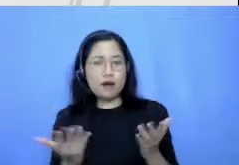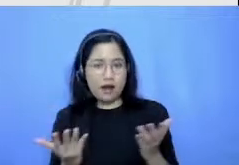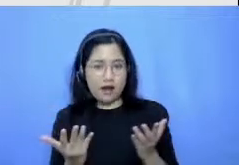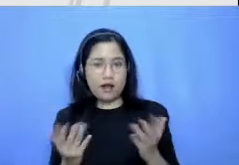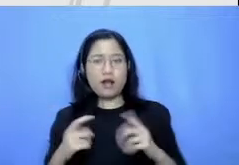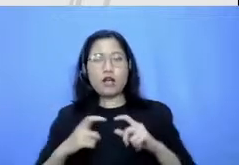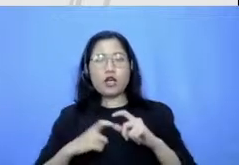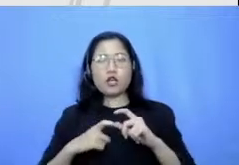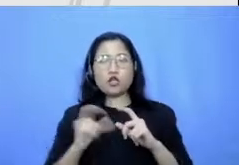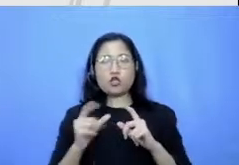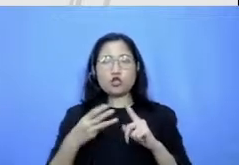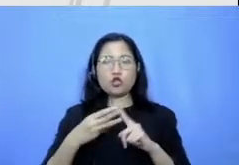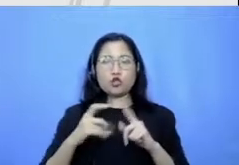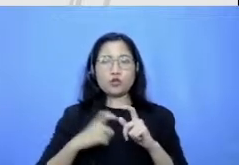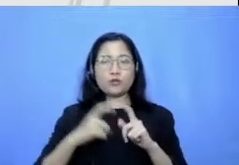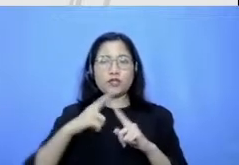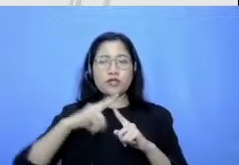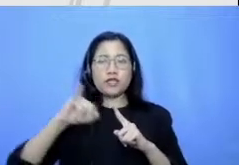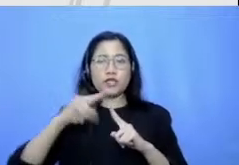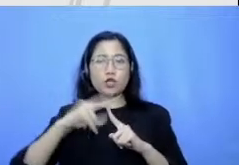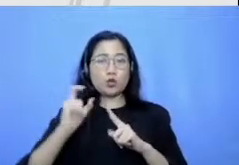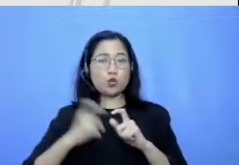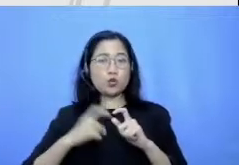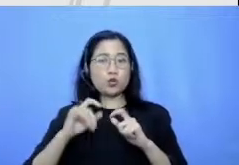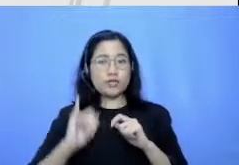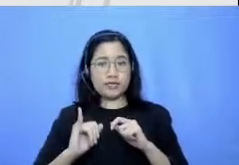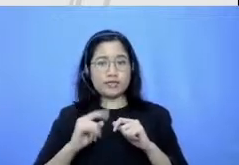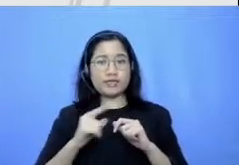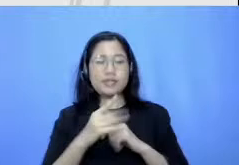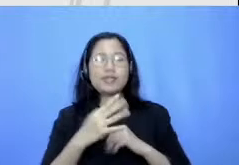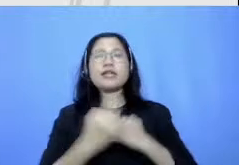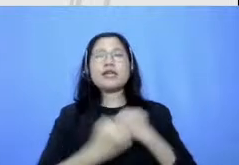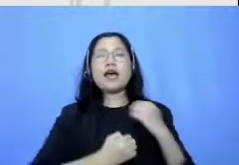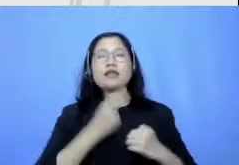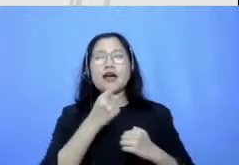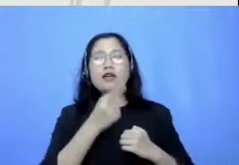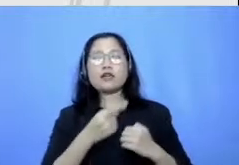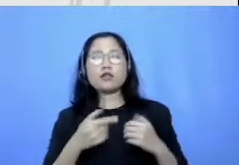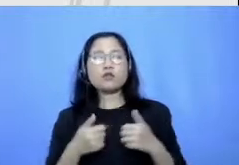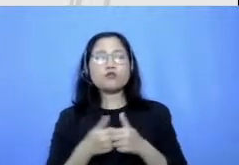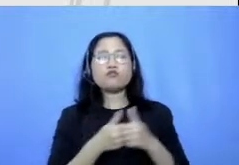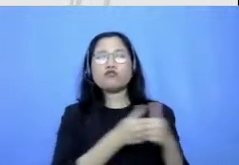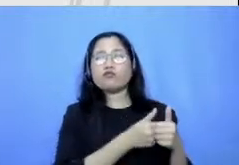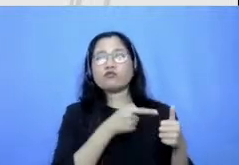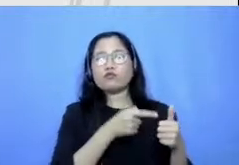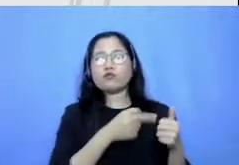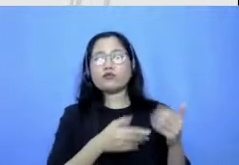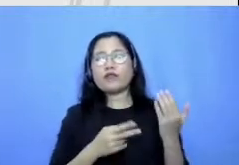can happen without this technology, we refer to this activity once let's do it Before